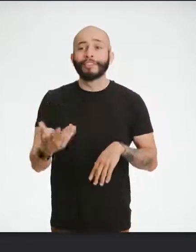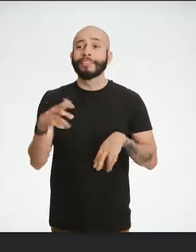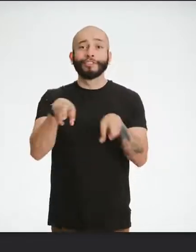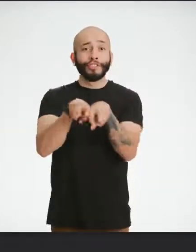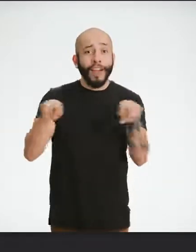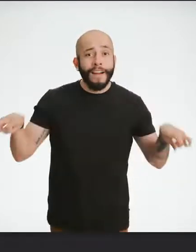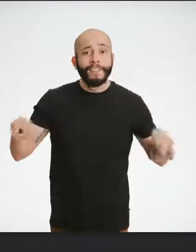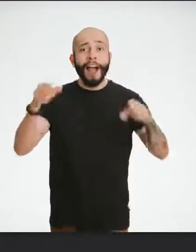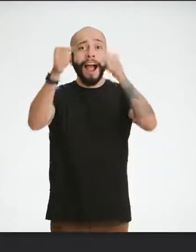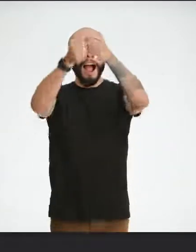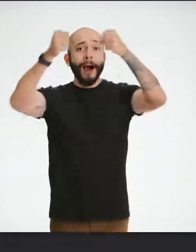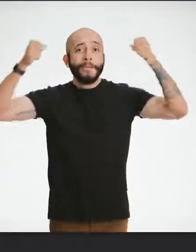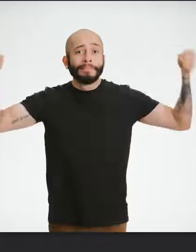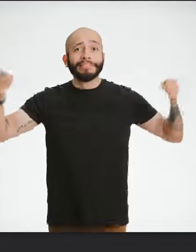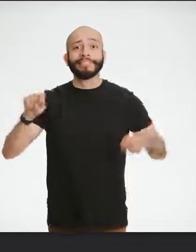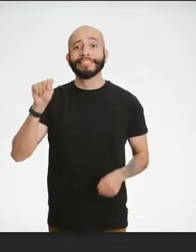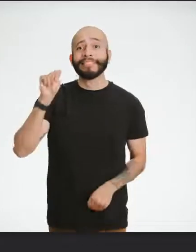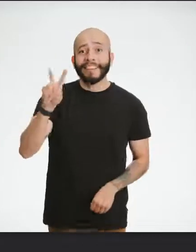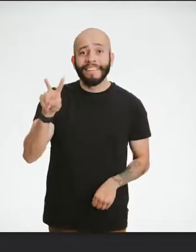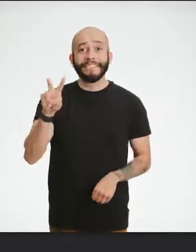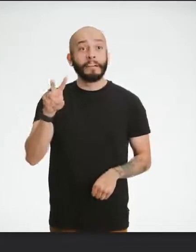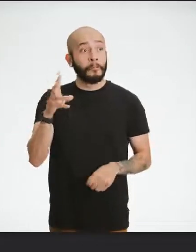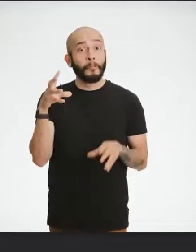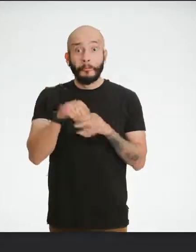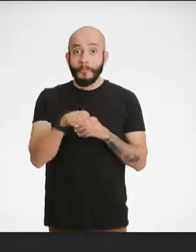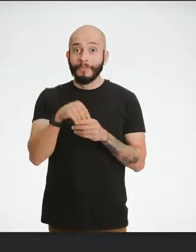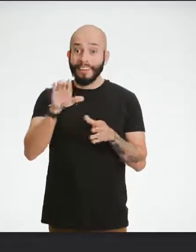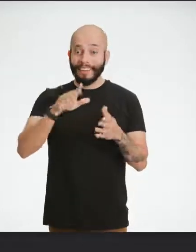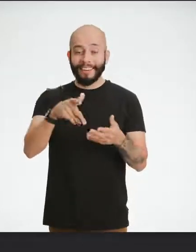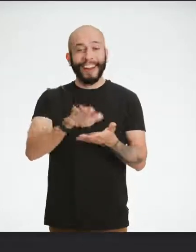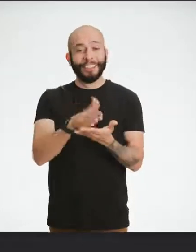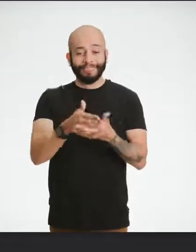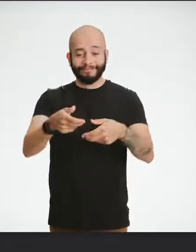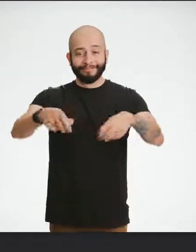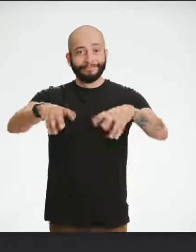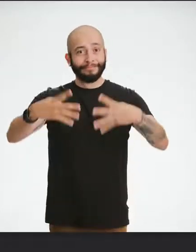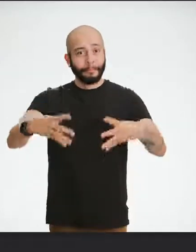such as sofas, cabinets, TVs, and yes, even kitchen sinks.